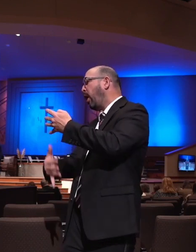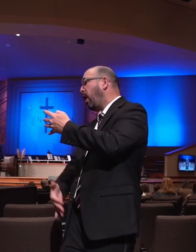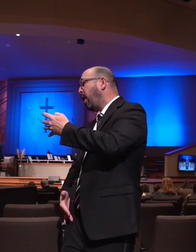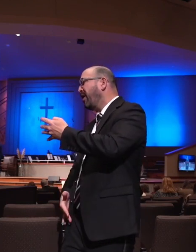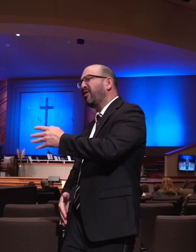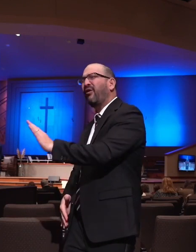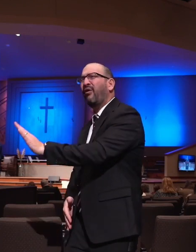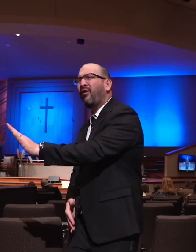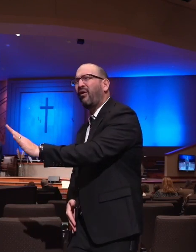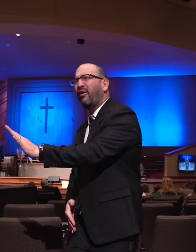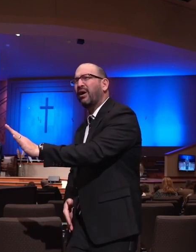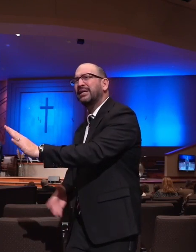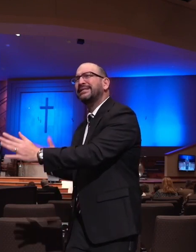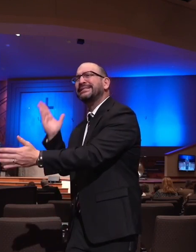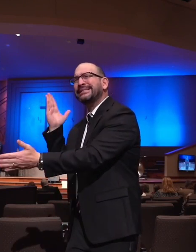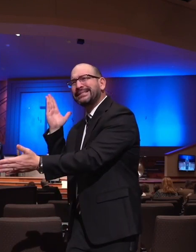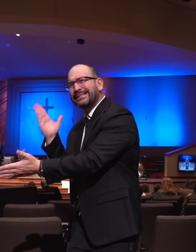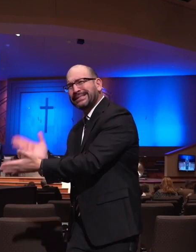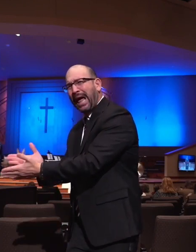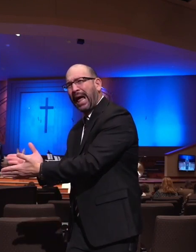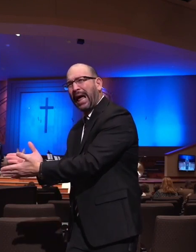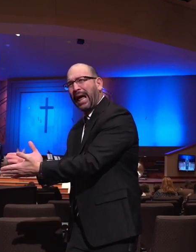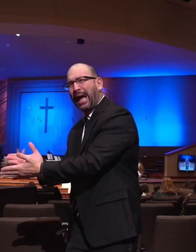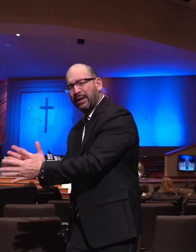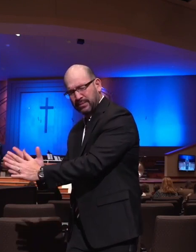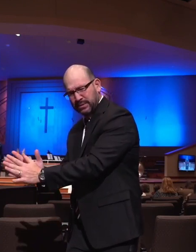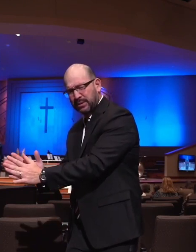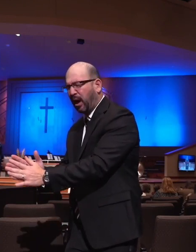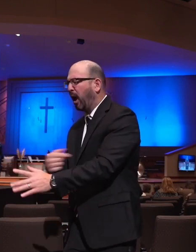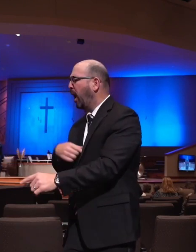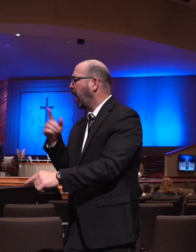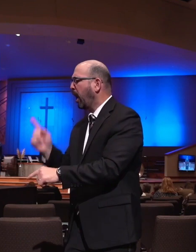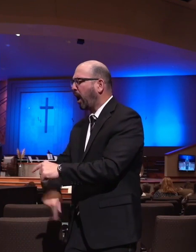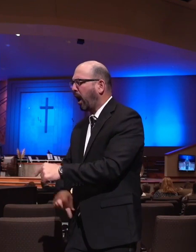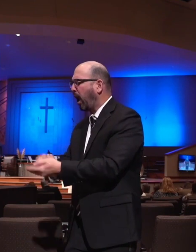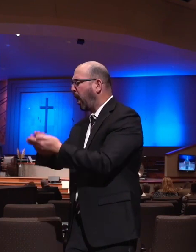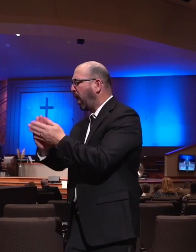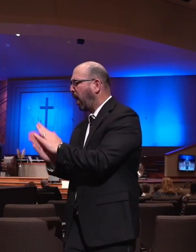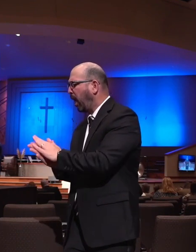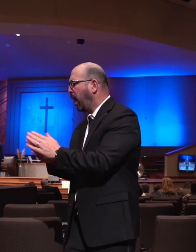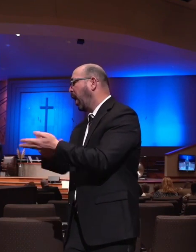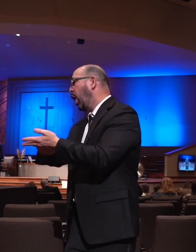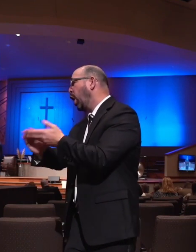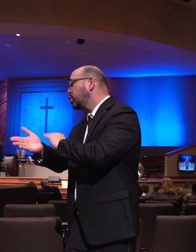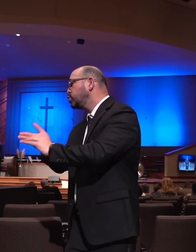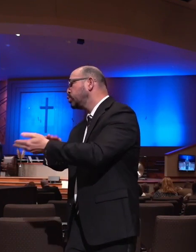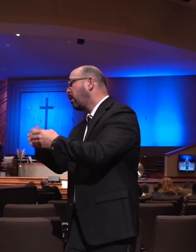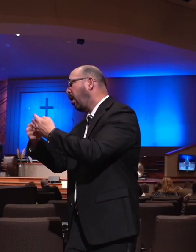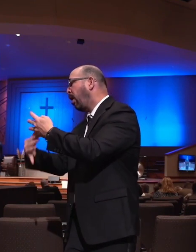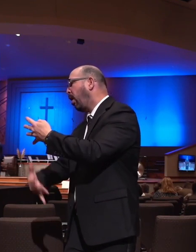opportunities well my schedule I can't do this I can't do you're going to have to make it a priority